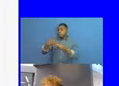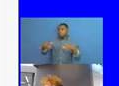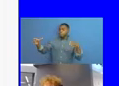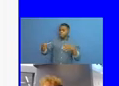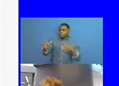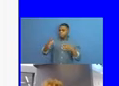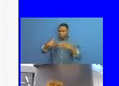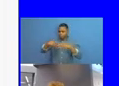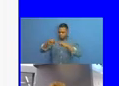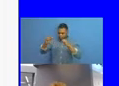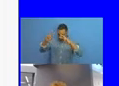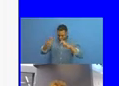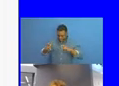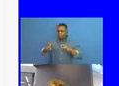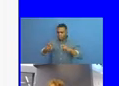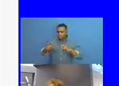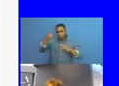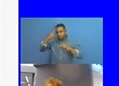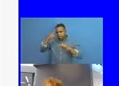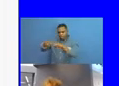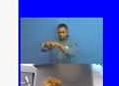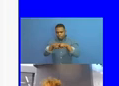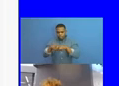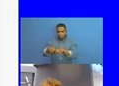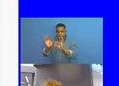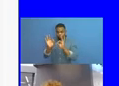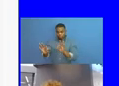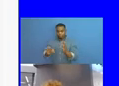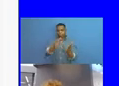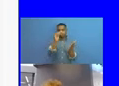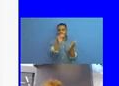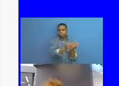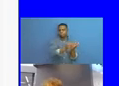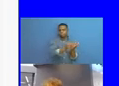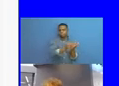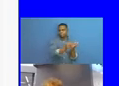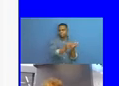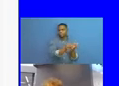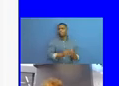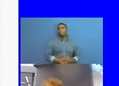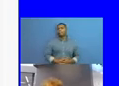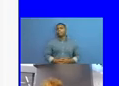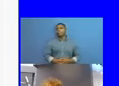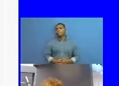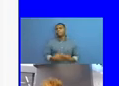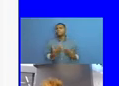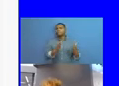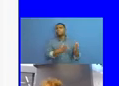to the practice in the performing arts. And this is a screen where we will collect your individual ideas, bring them together,